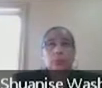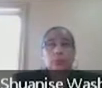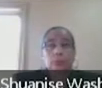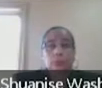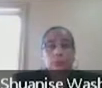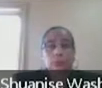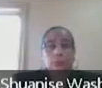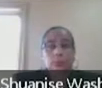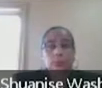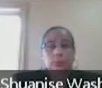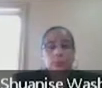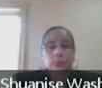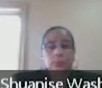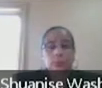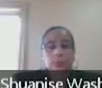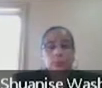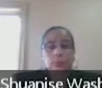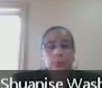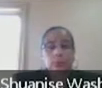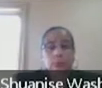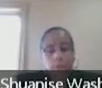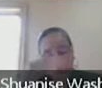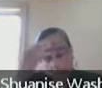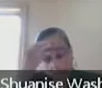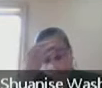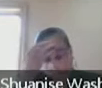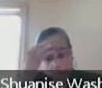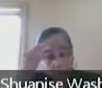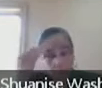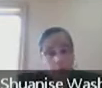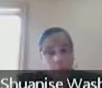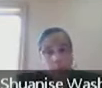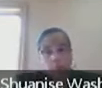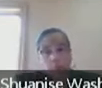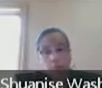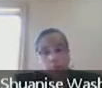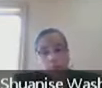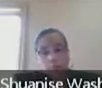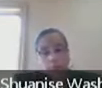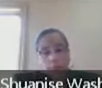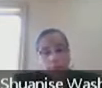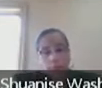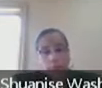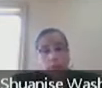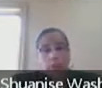necessarily not that as impactful as our materials in other areas. So it's not anticipated to try the rate,